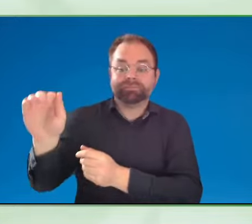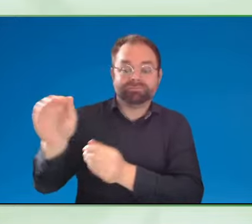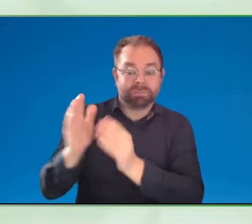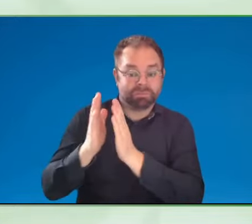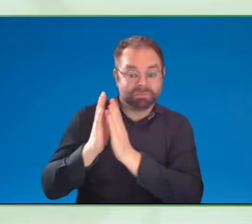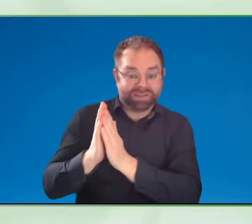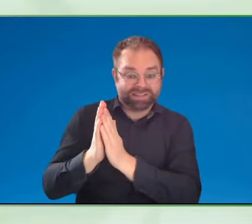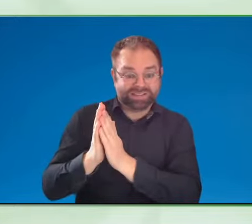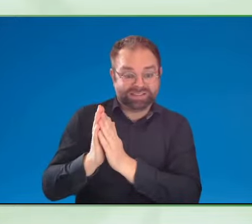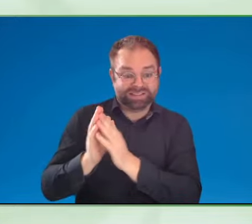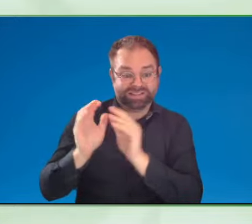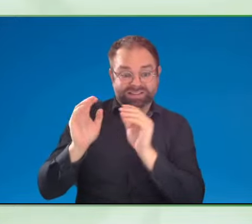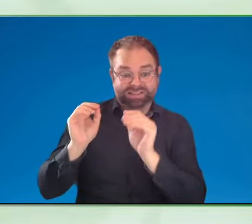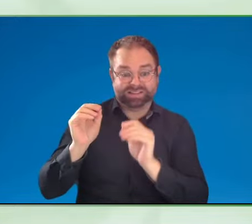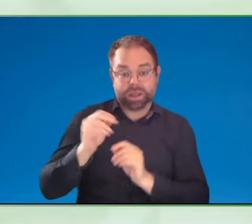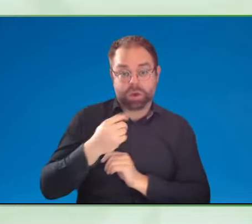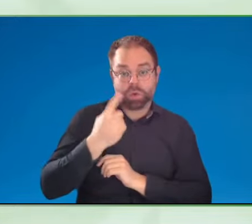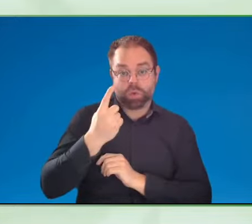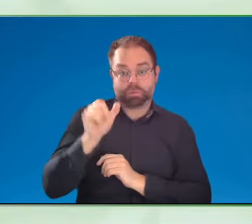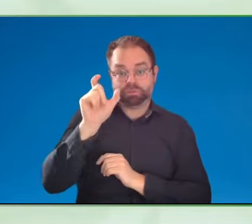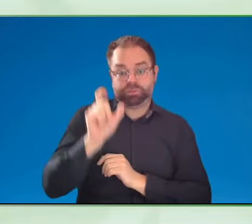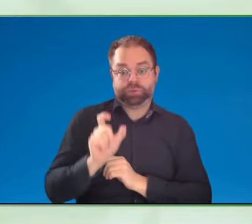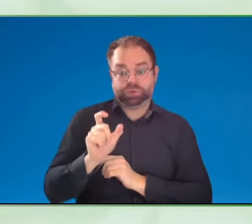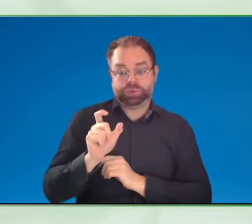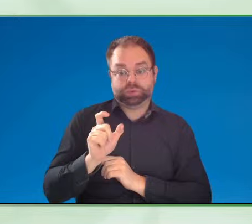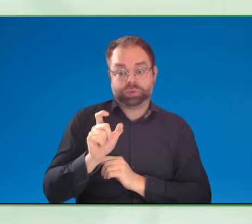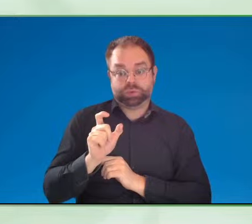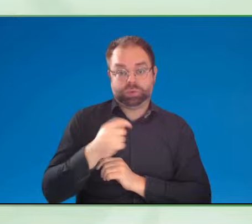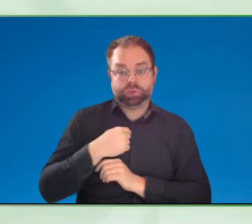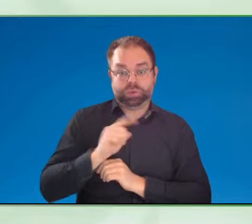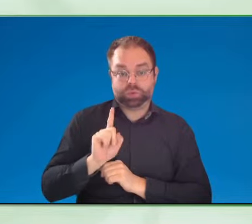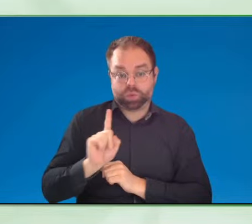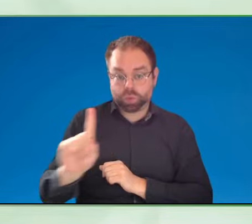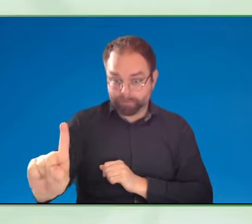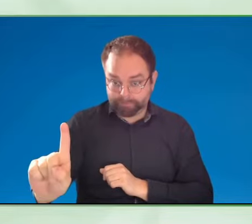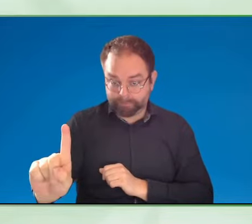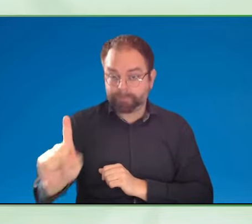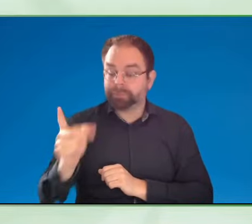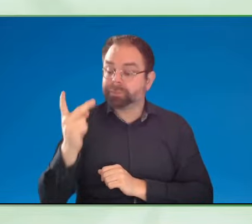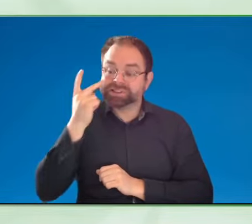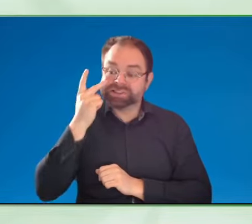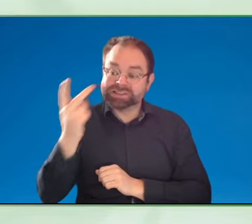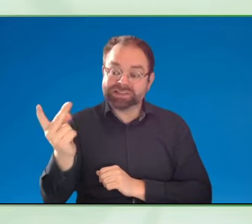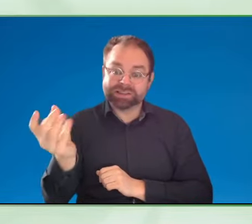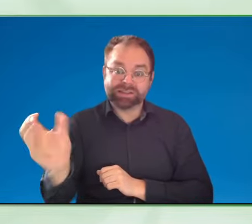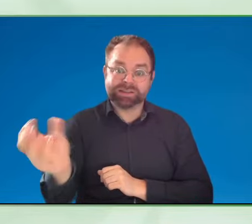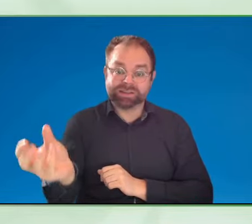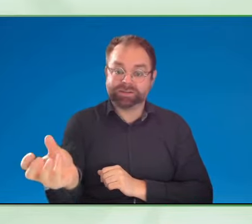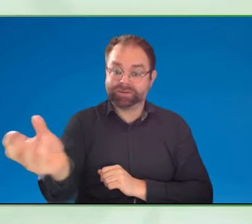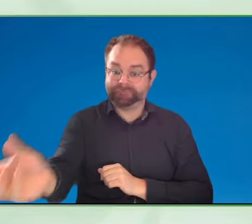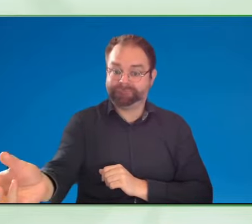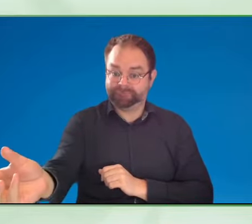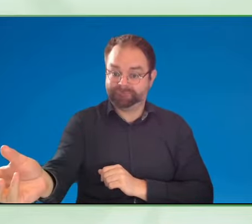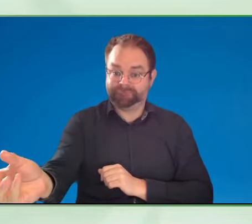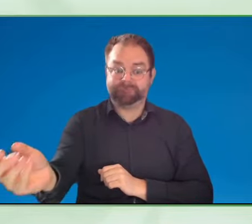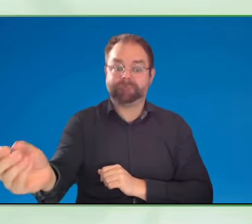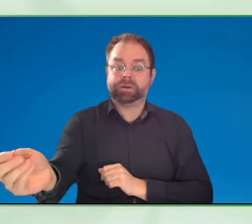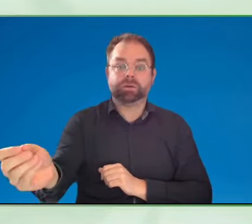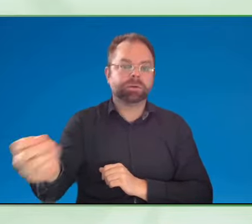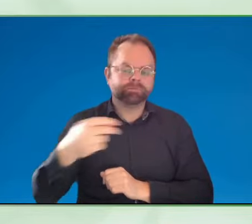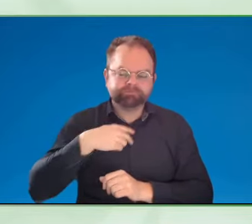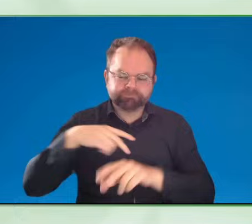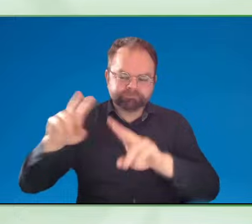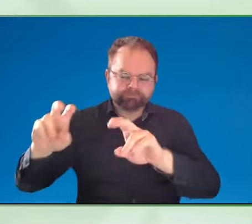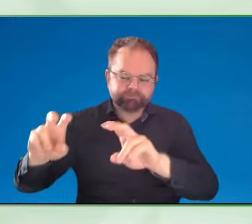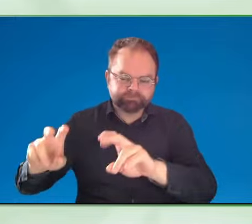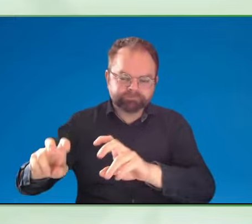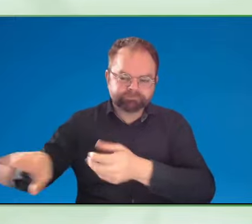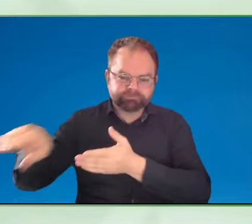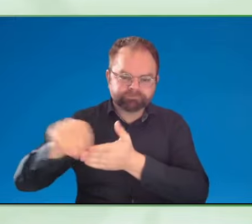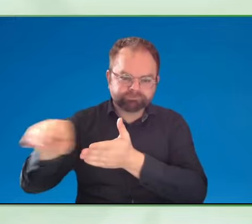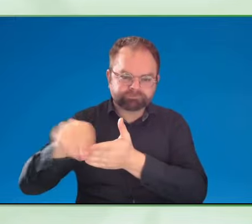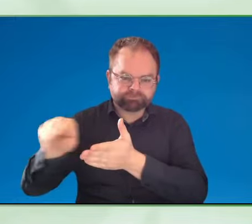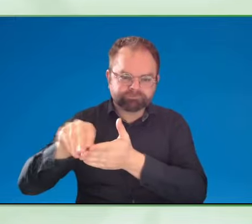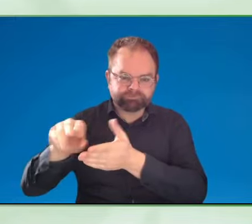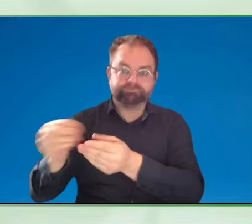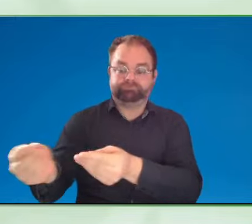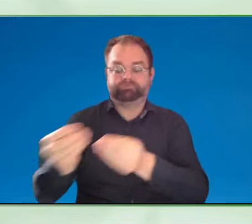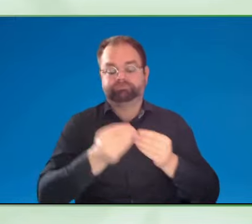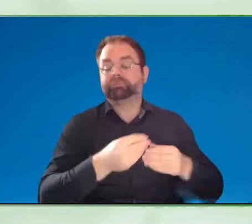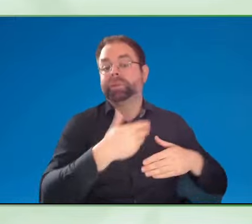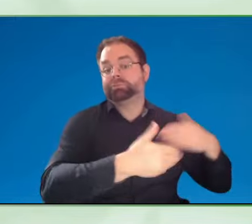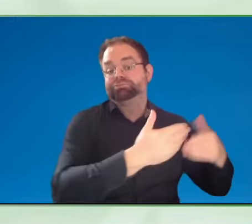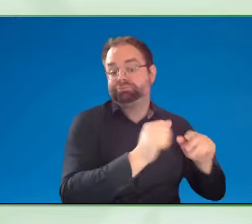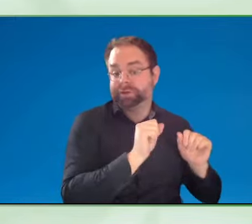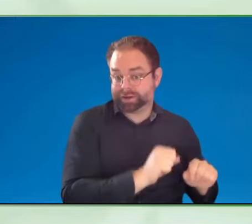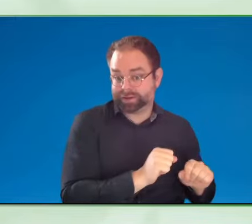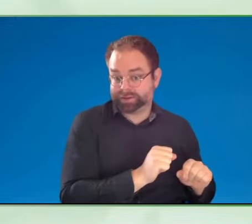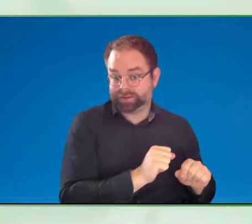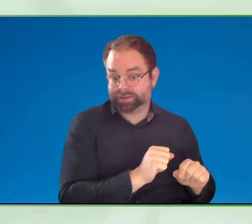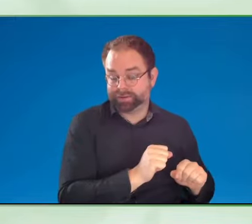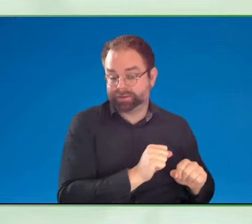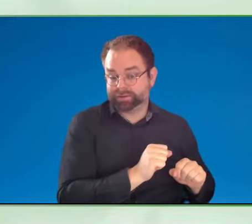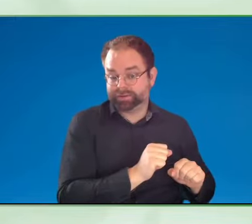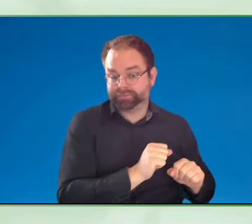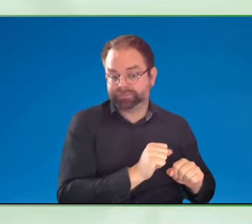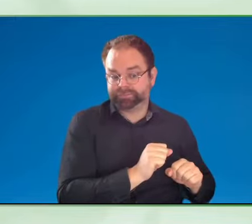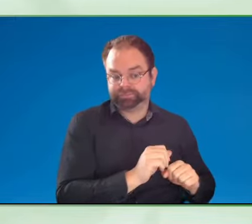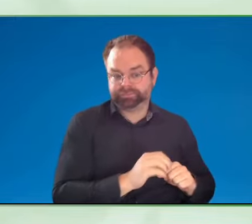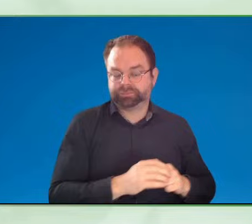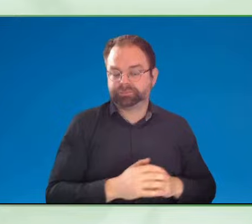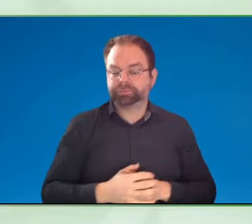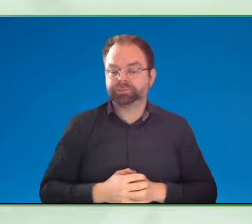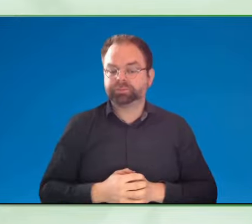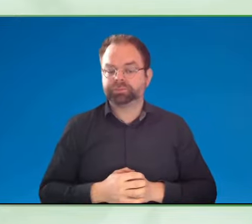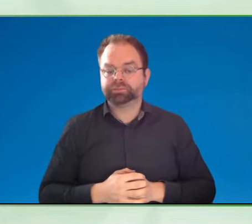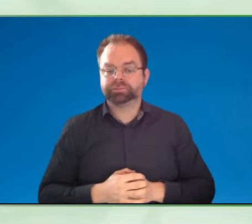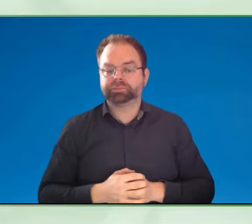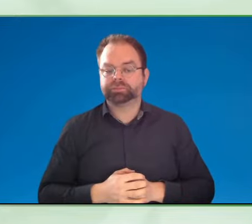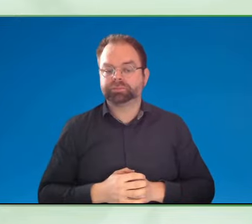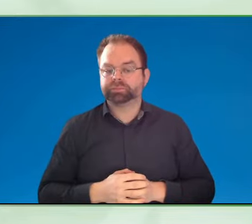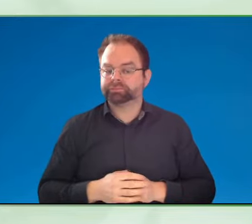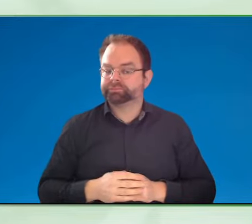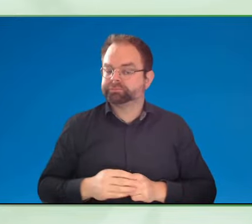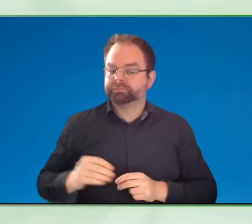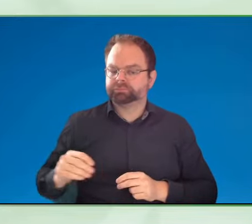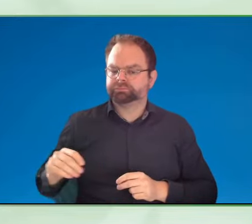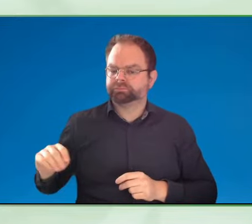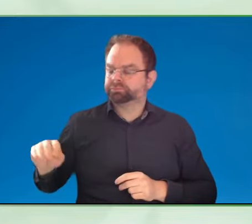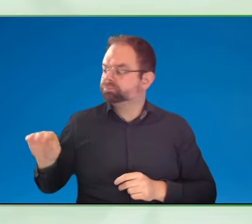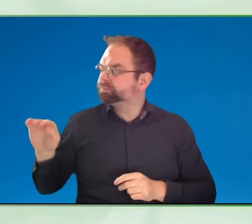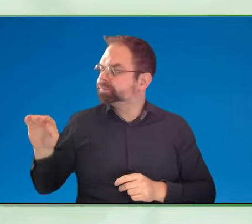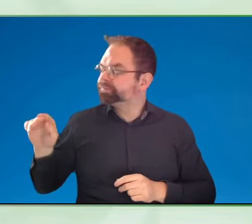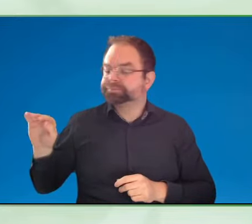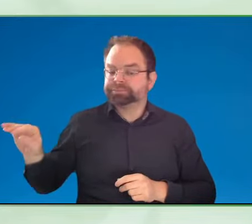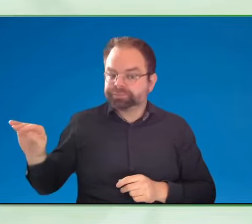what is this library in your context?